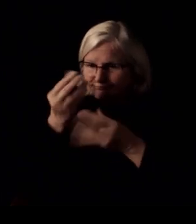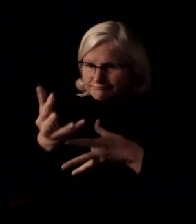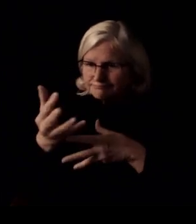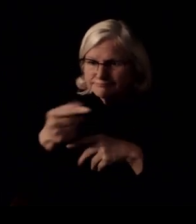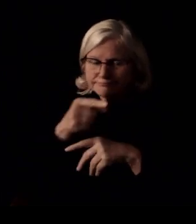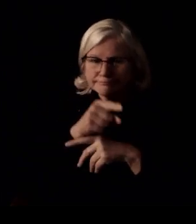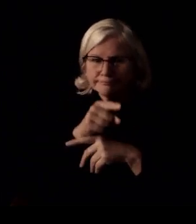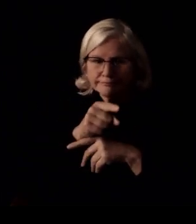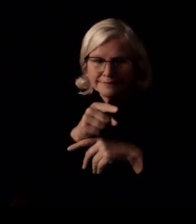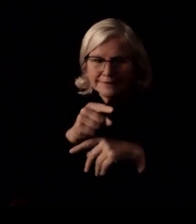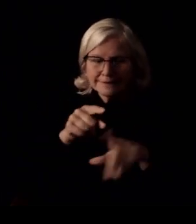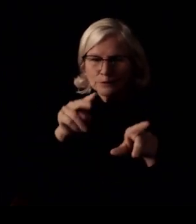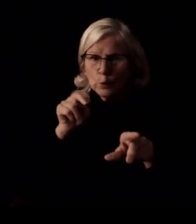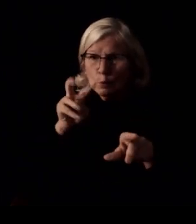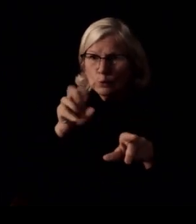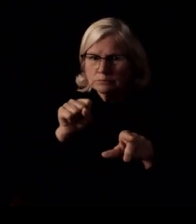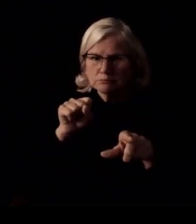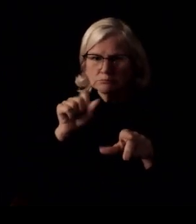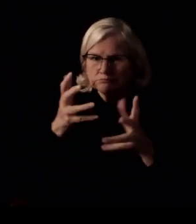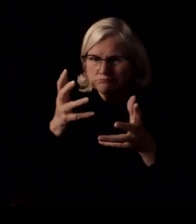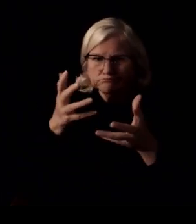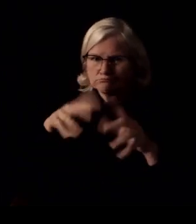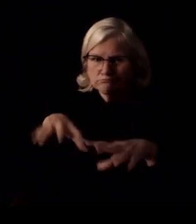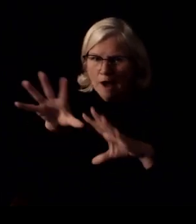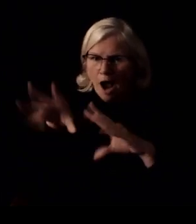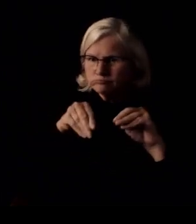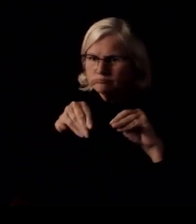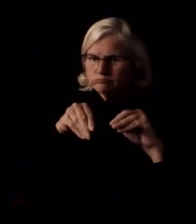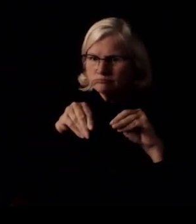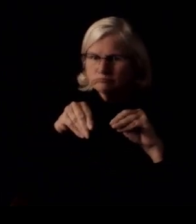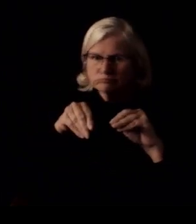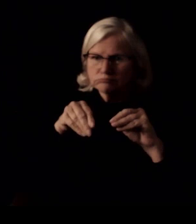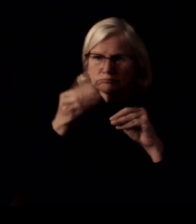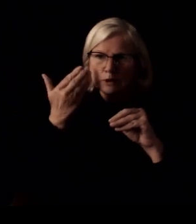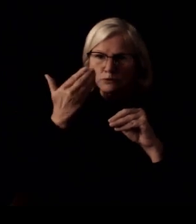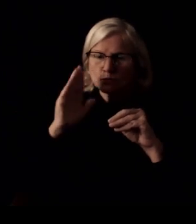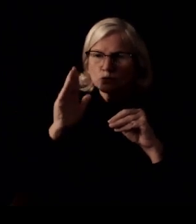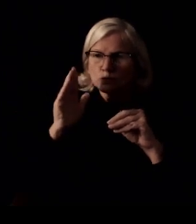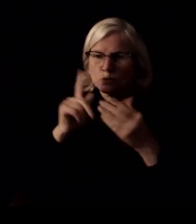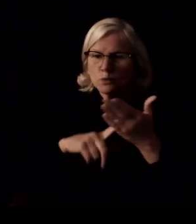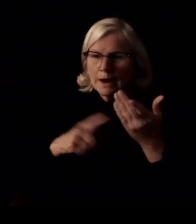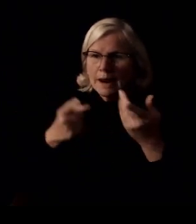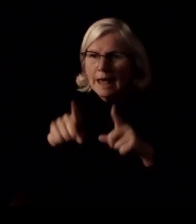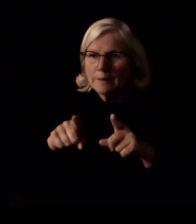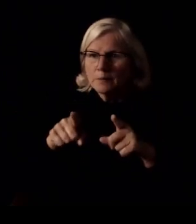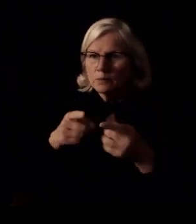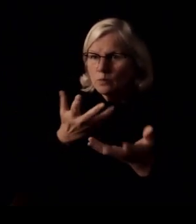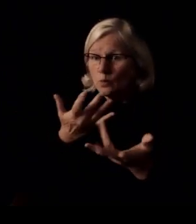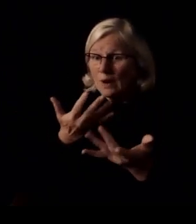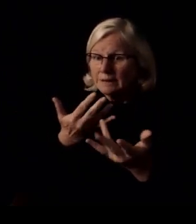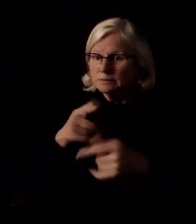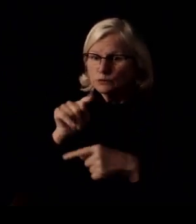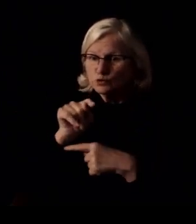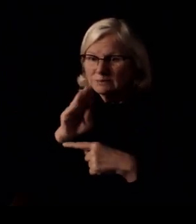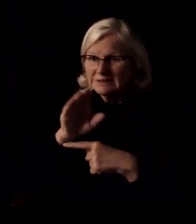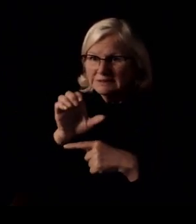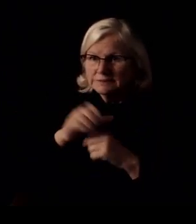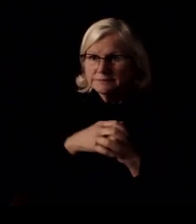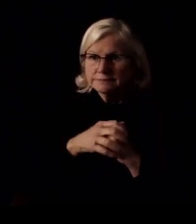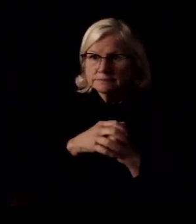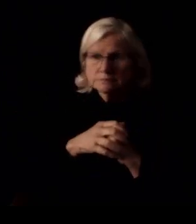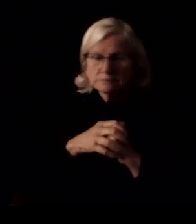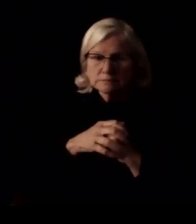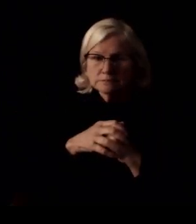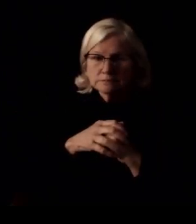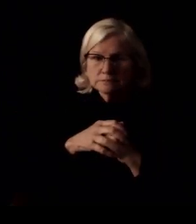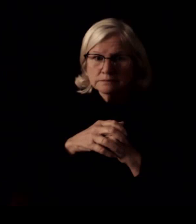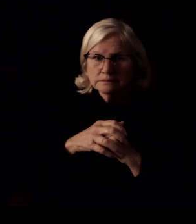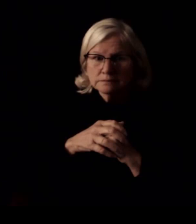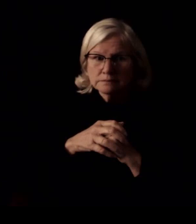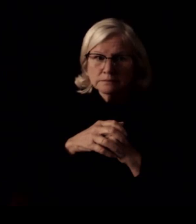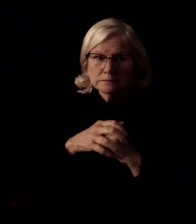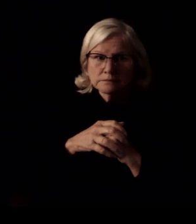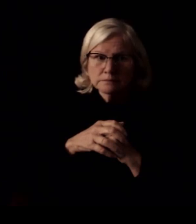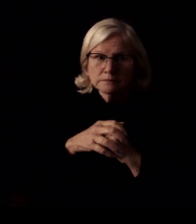easier to deploy quicker turnaround time and the like so I think that's a long-winded yes